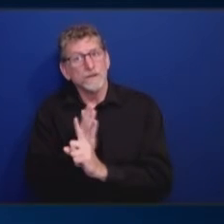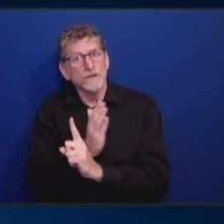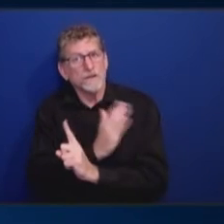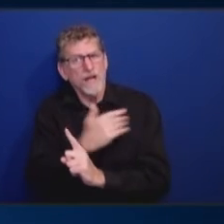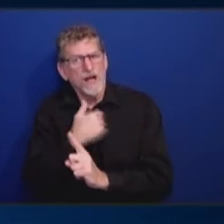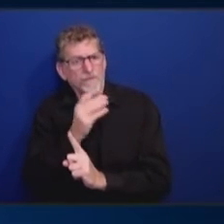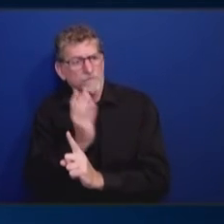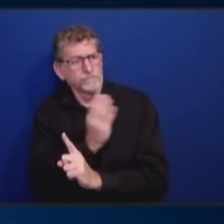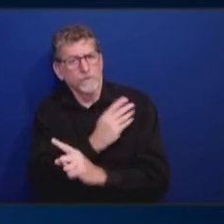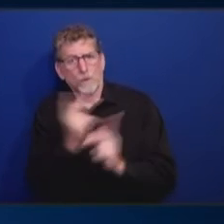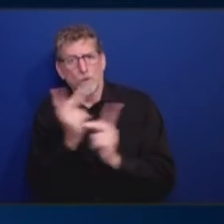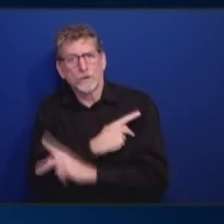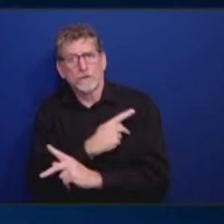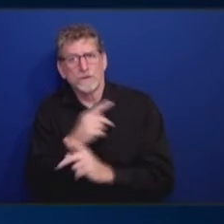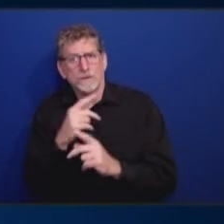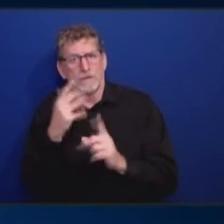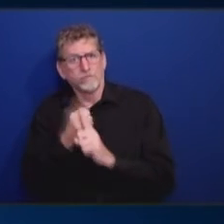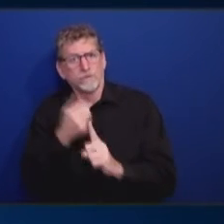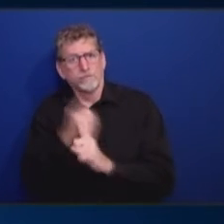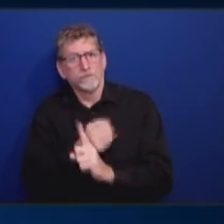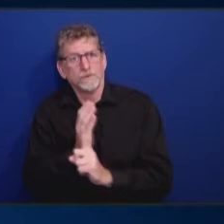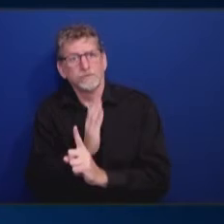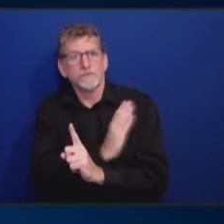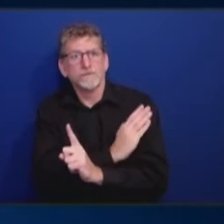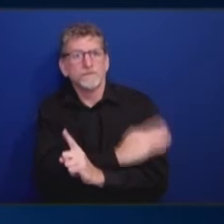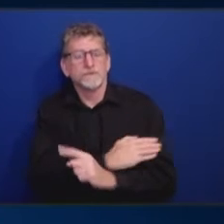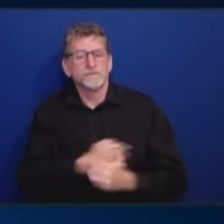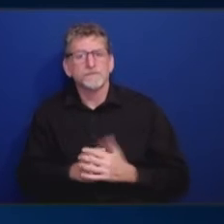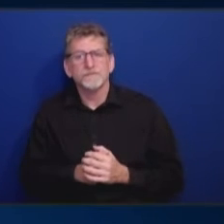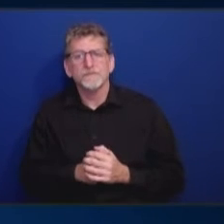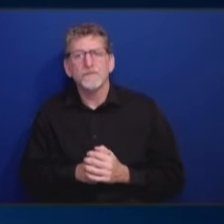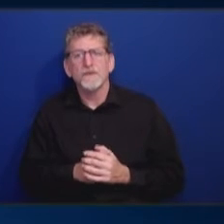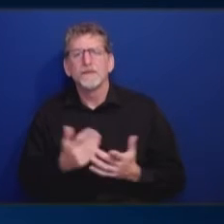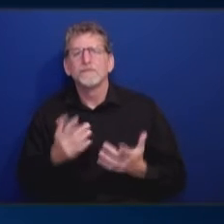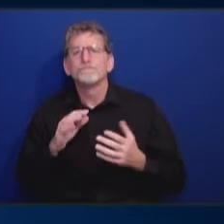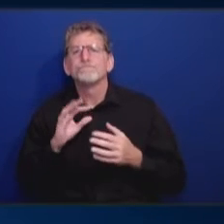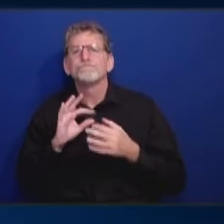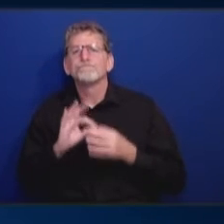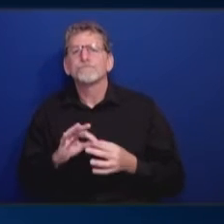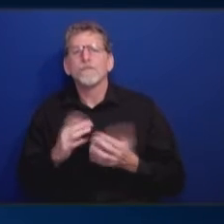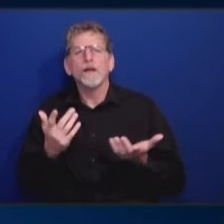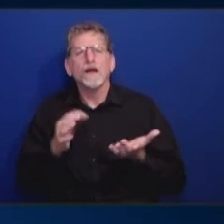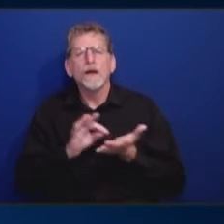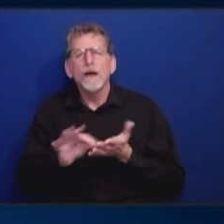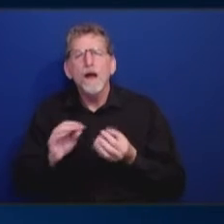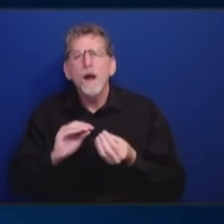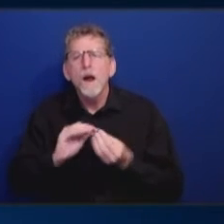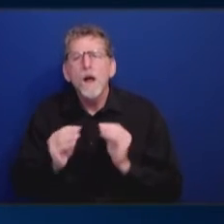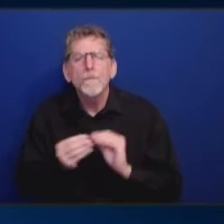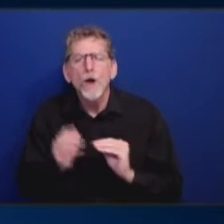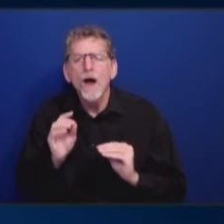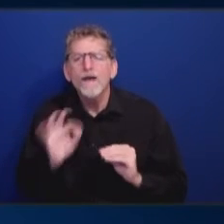for this country, in terms of the number of devastating billion dollar events.